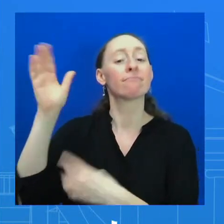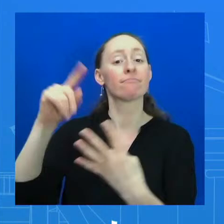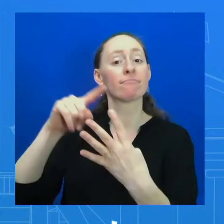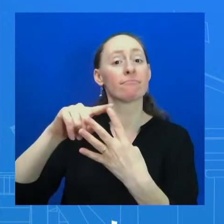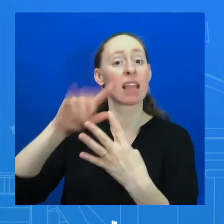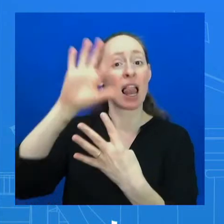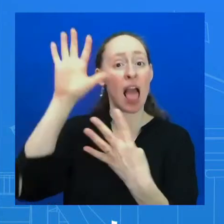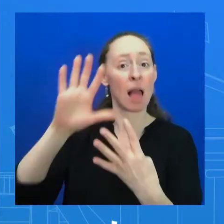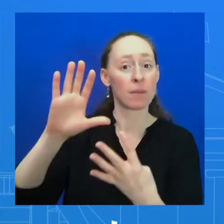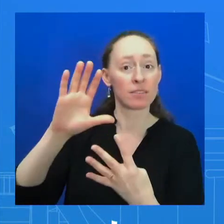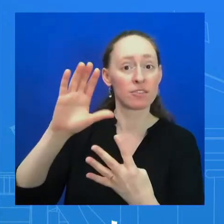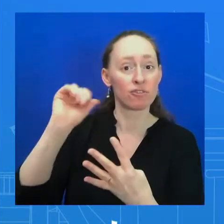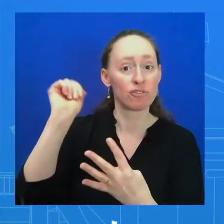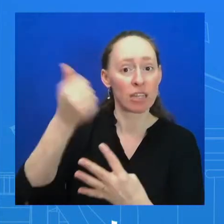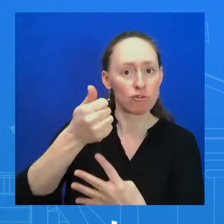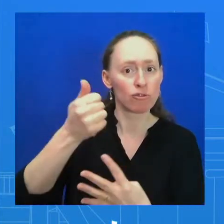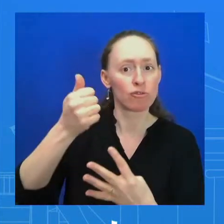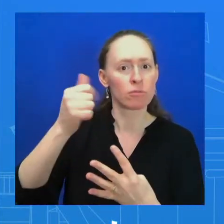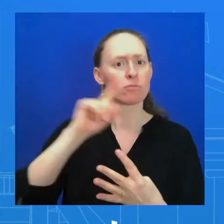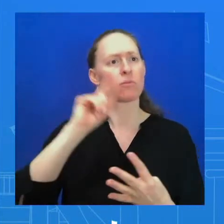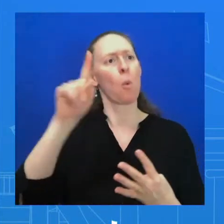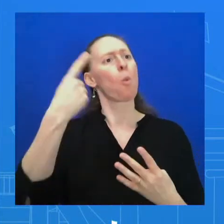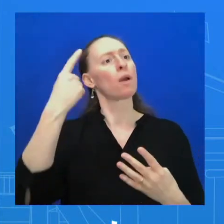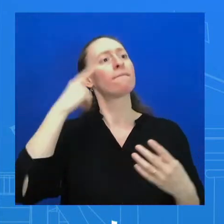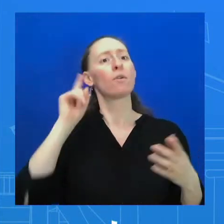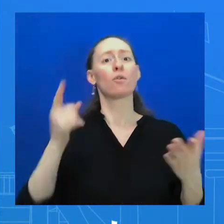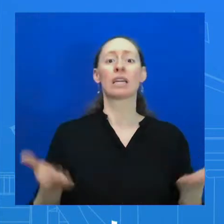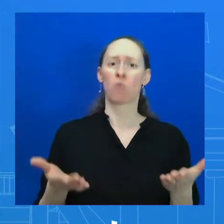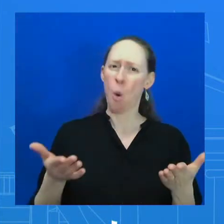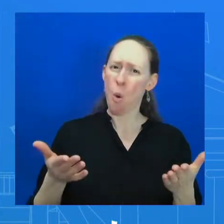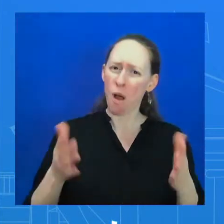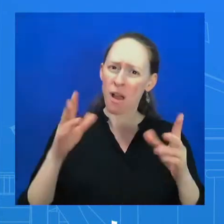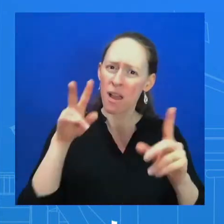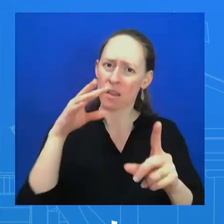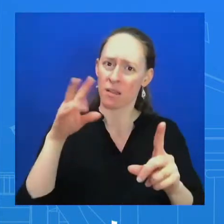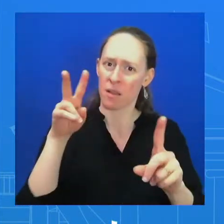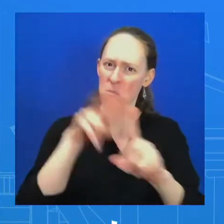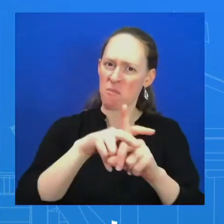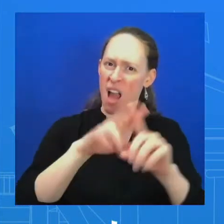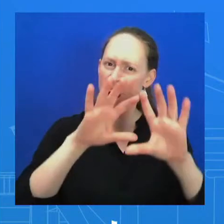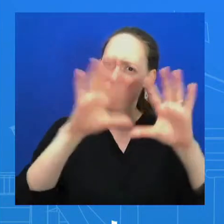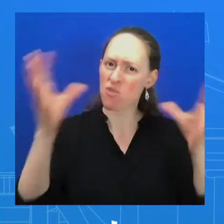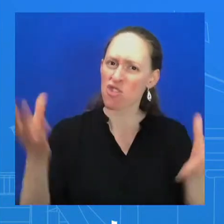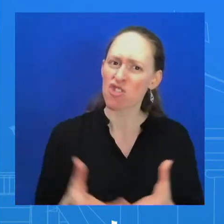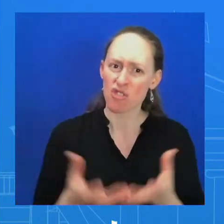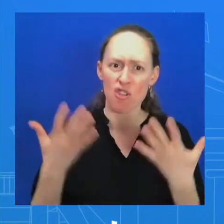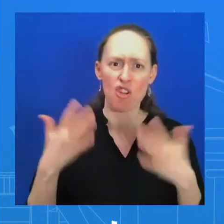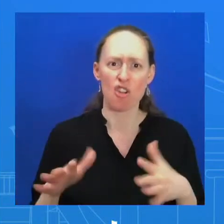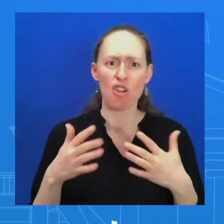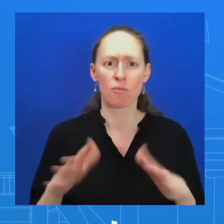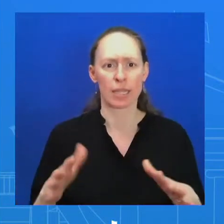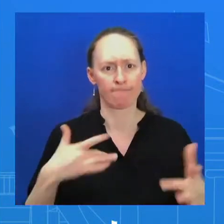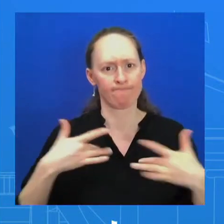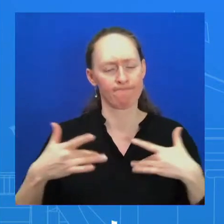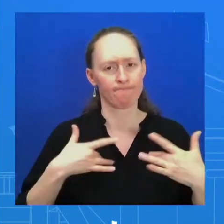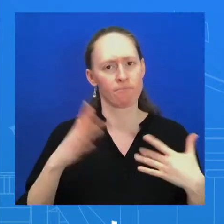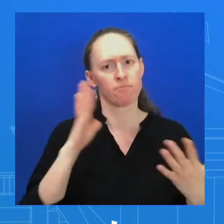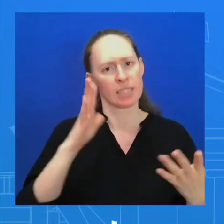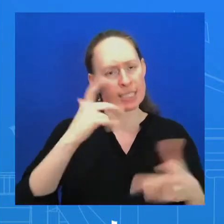And so, climate crisis was one of them. And he's taken action, and he's going to continue to do that. And he's been robust. He's -- it's been comprehensive --